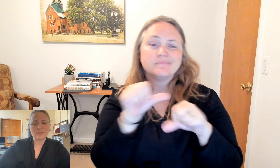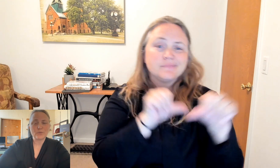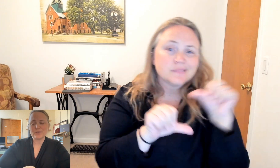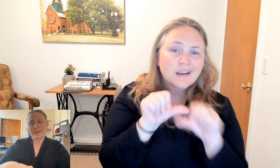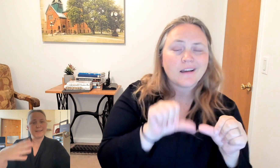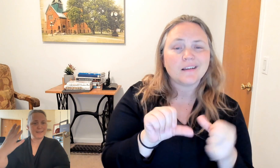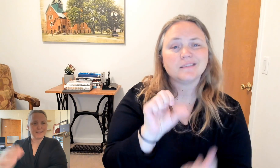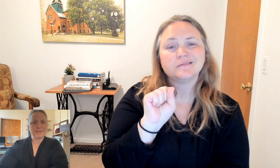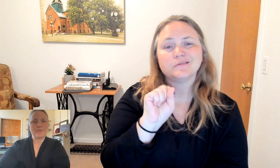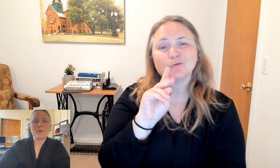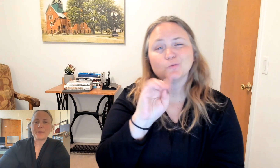social sciences, and so forth.